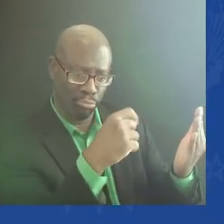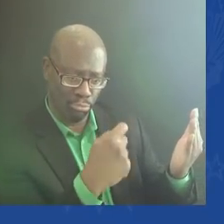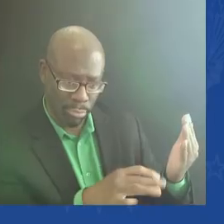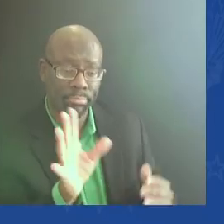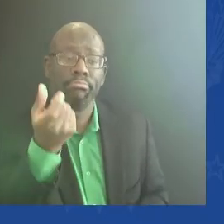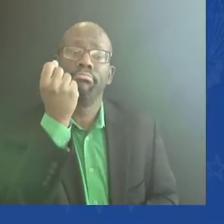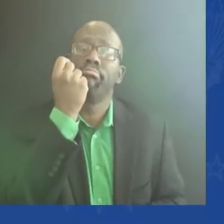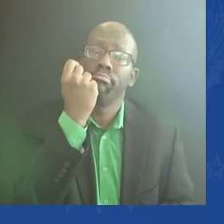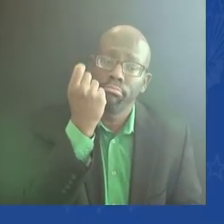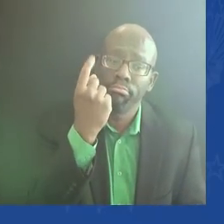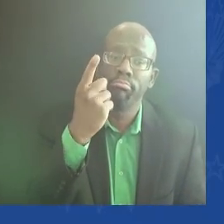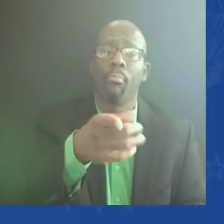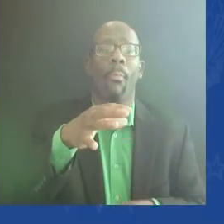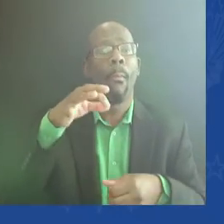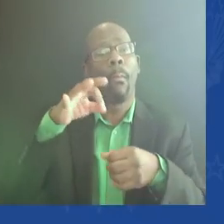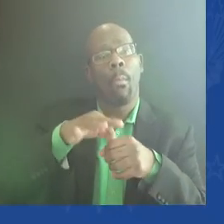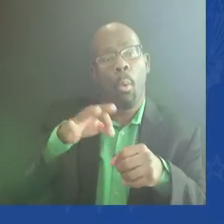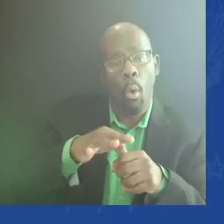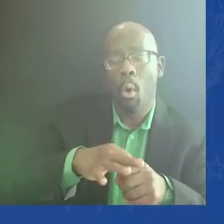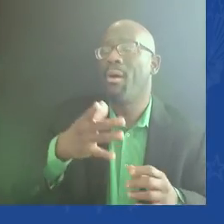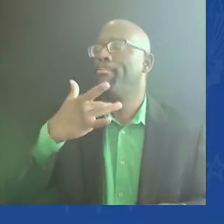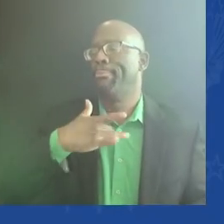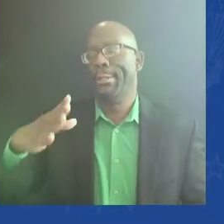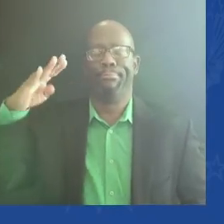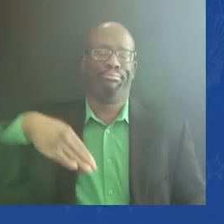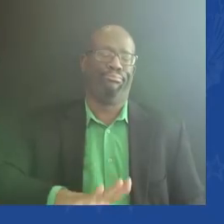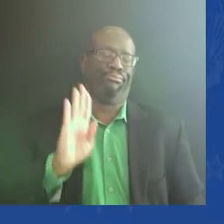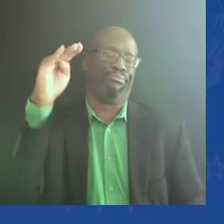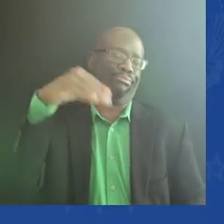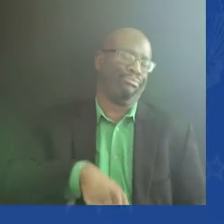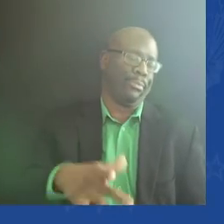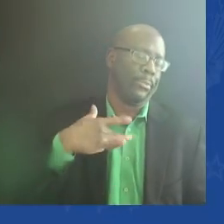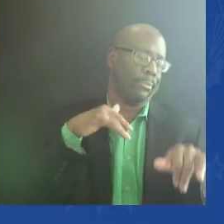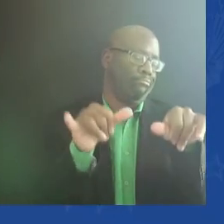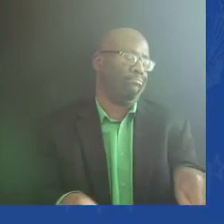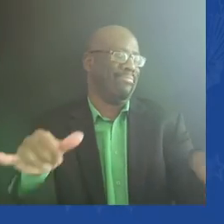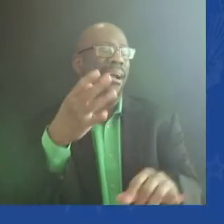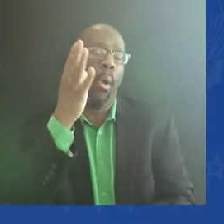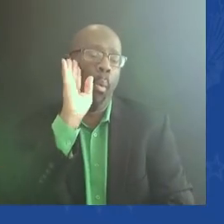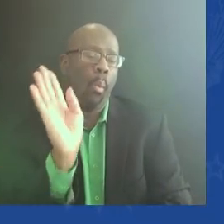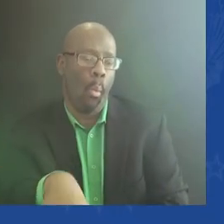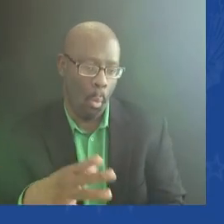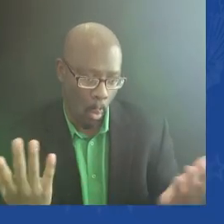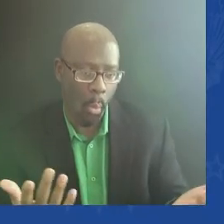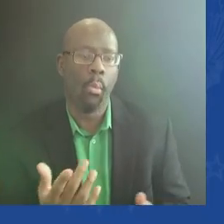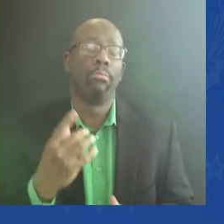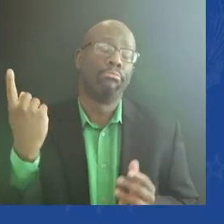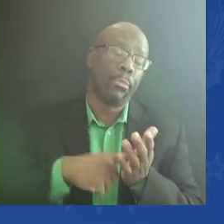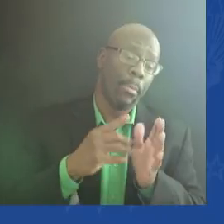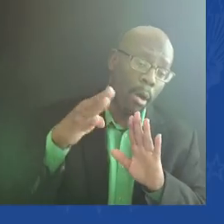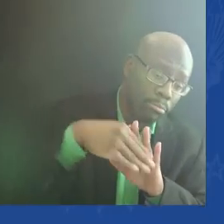They were high early, then they got medium, then they went back up, and now they're low. Well, look, this is -- look at every other president;